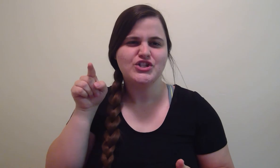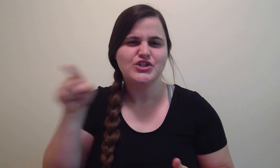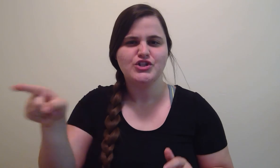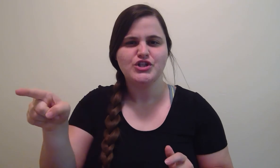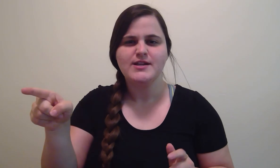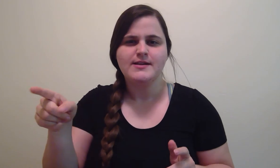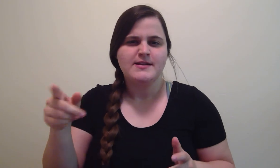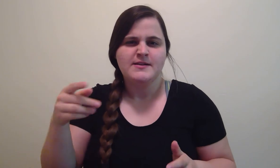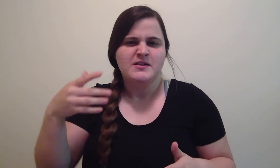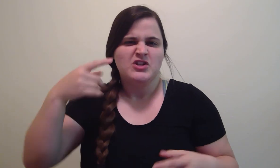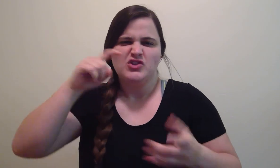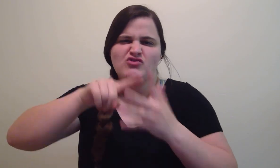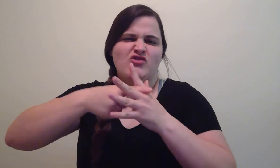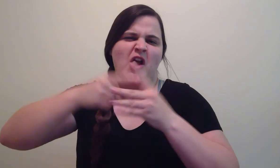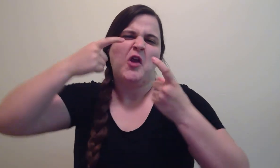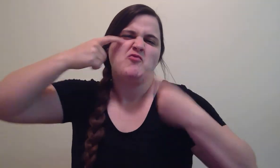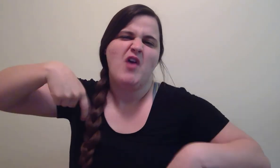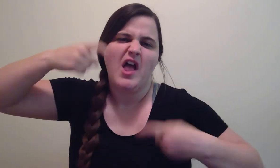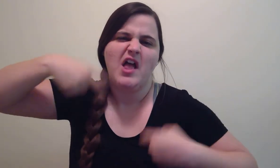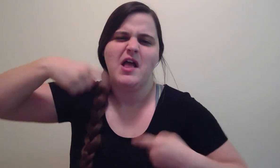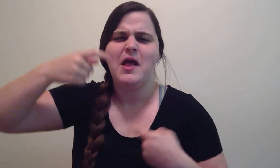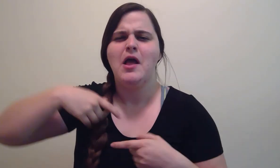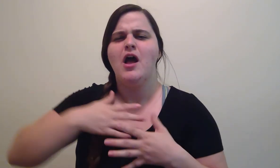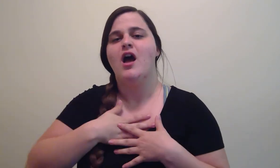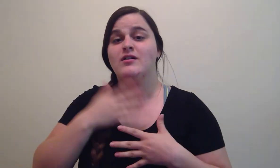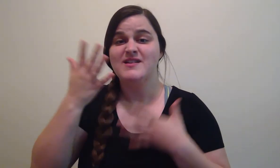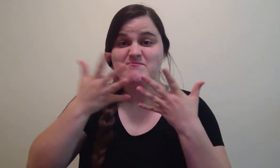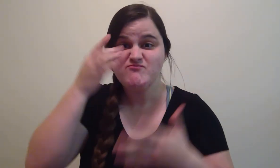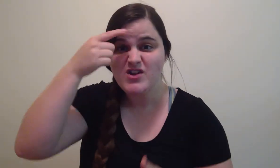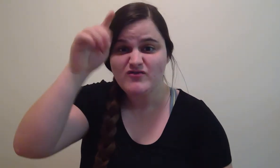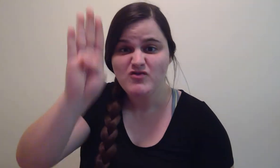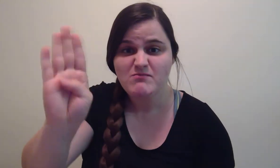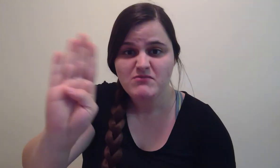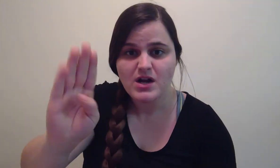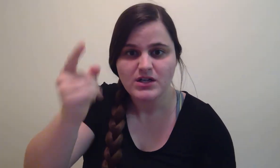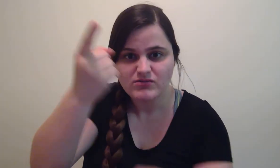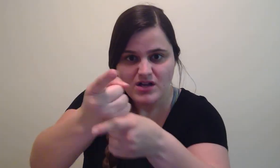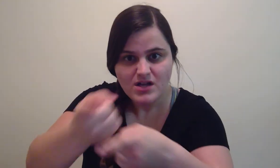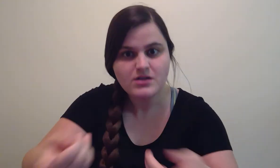She'd unravel and start sniffling and oh, how embarrassing that would be for him!